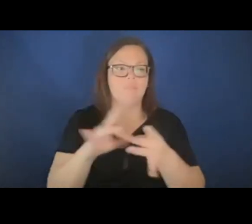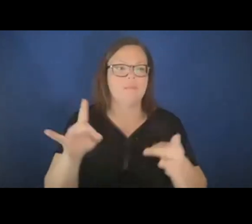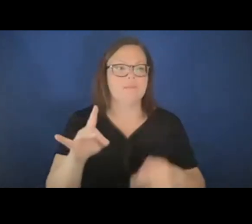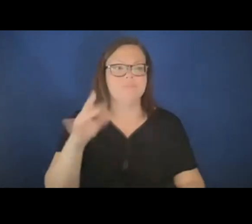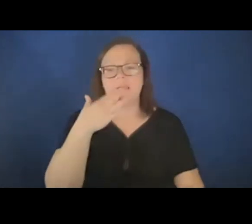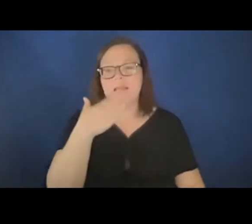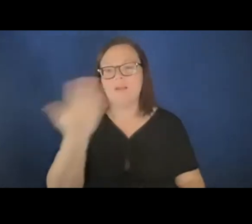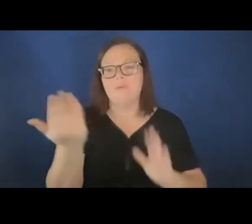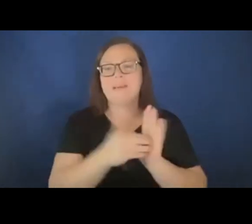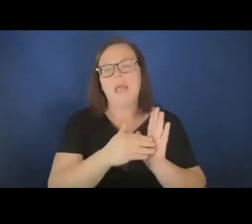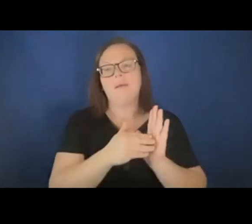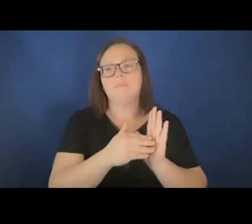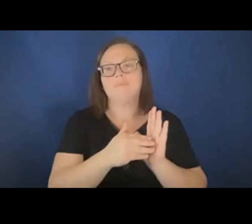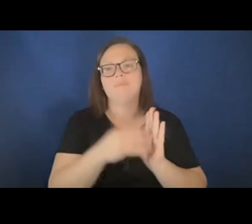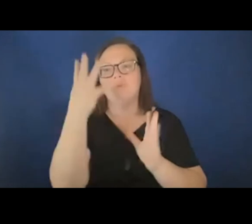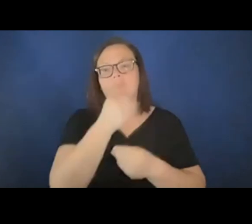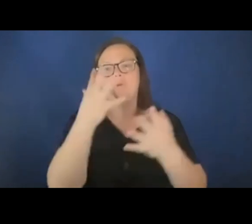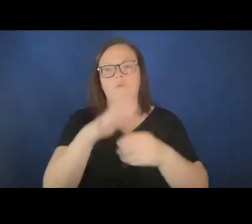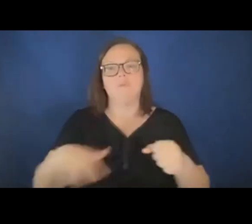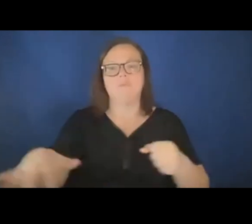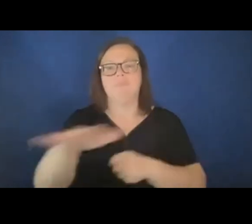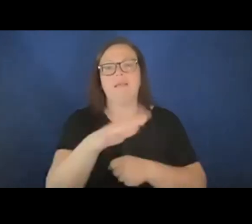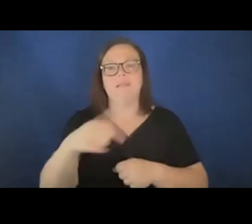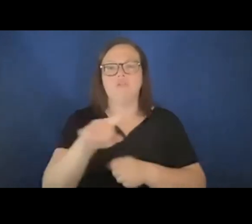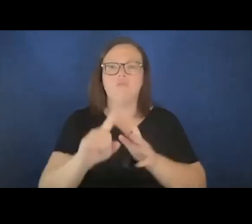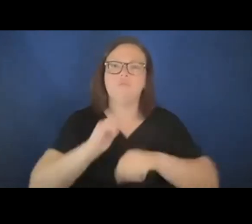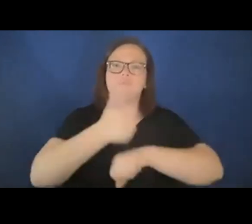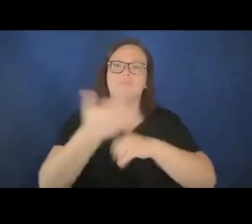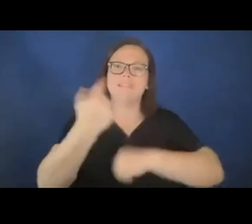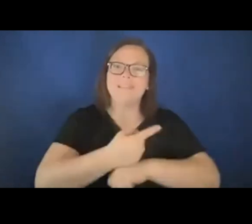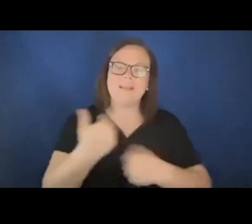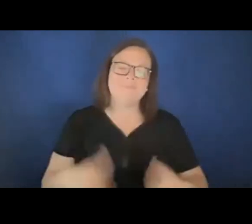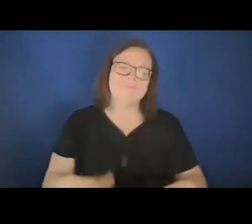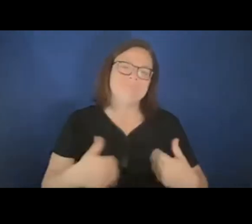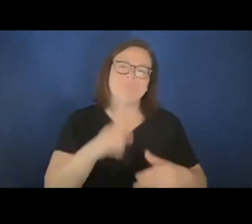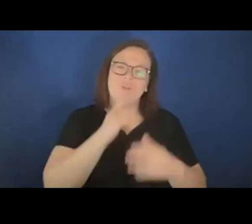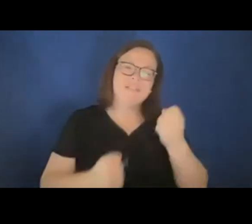again for the beautiful space ya'll have cultivated today--it's really been supportive and source